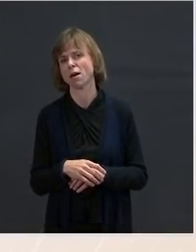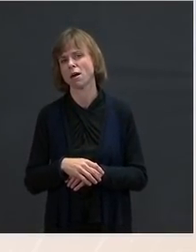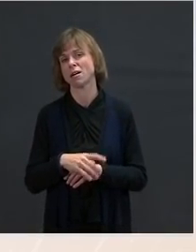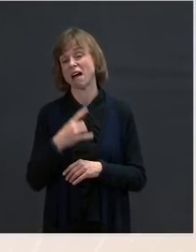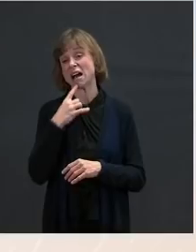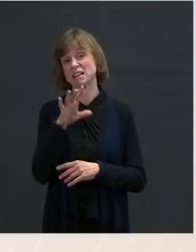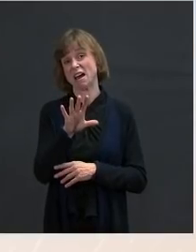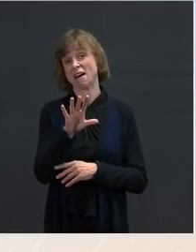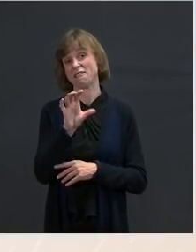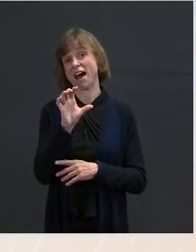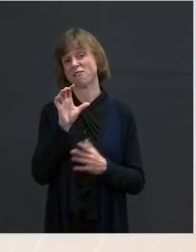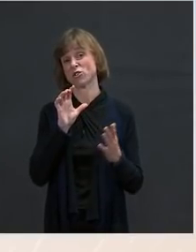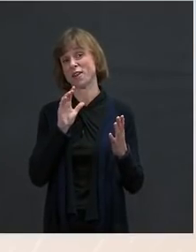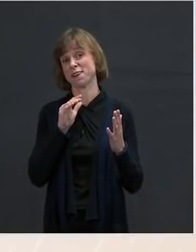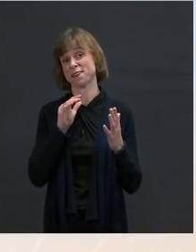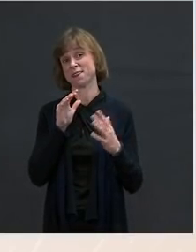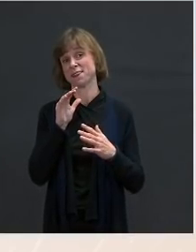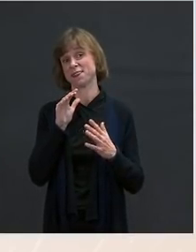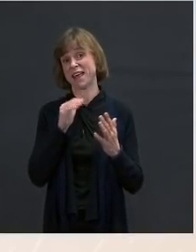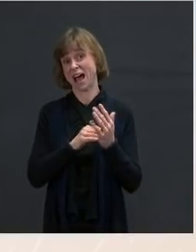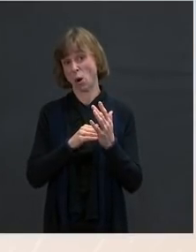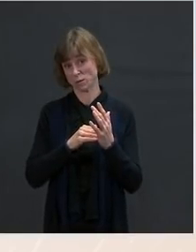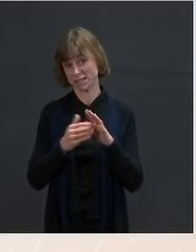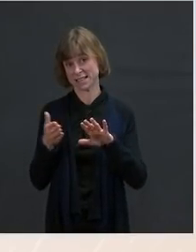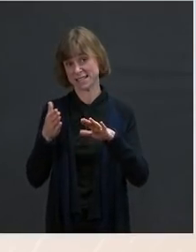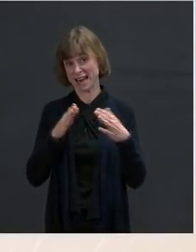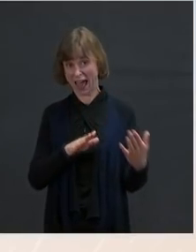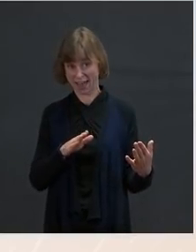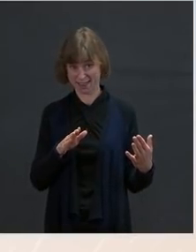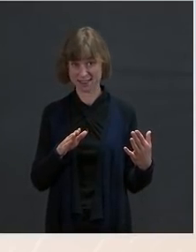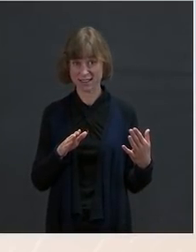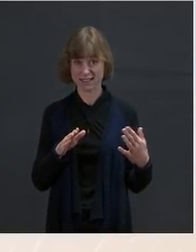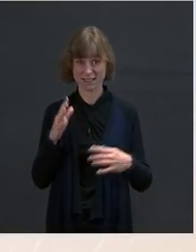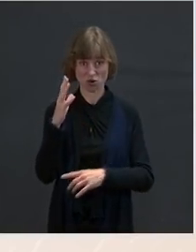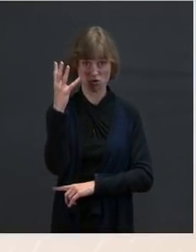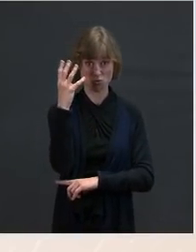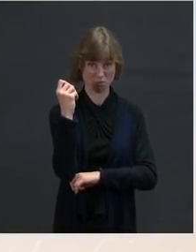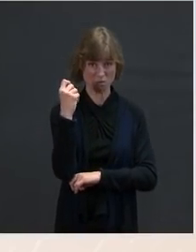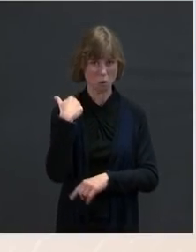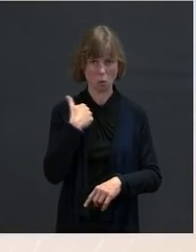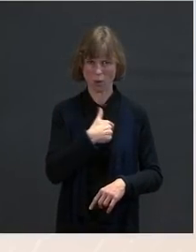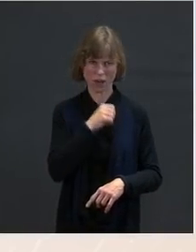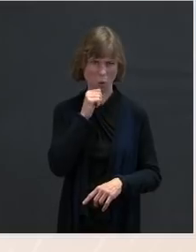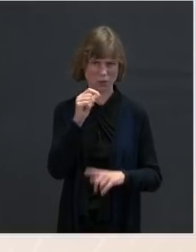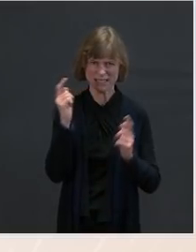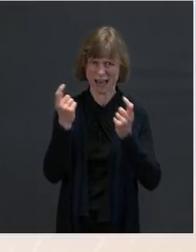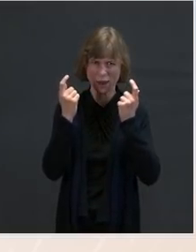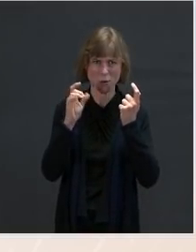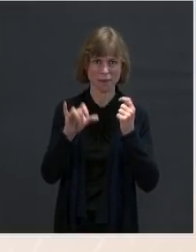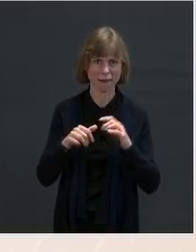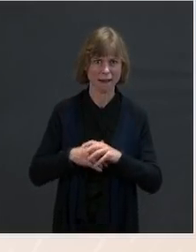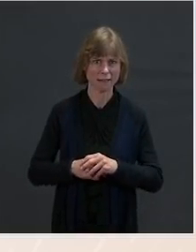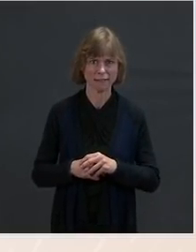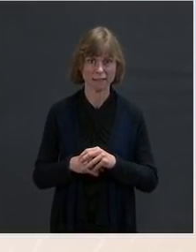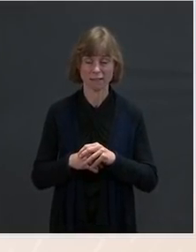a milestone of 500,000 deaths is certainly not something we're celebrating. And it's hardly something -- it's something to commemorate